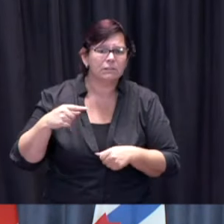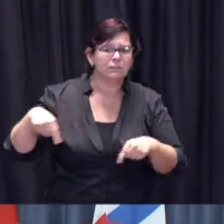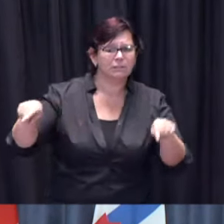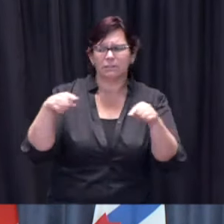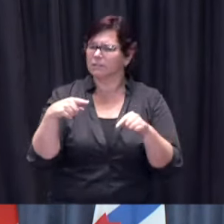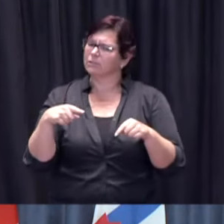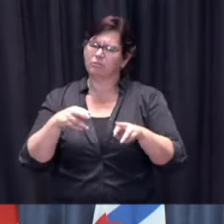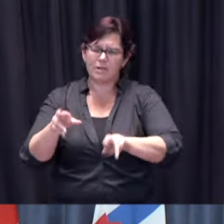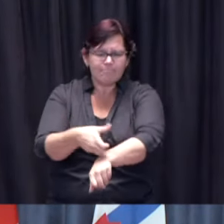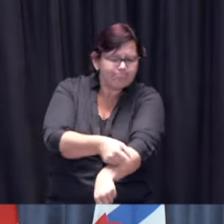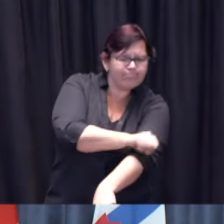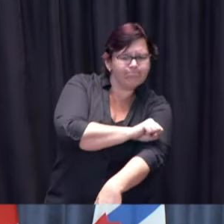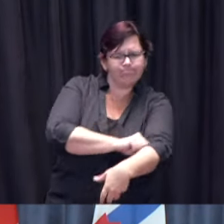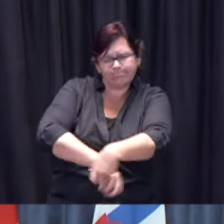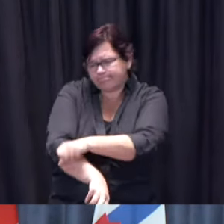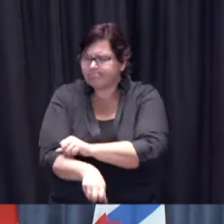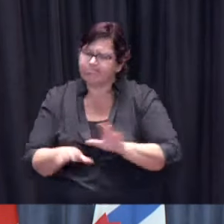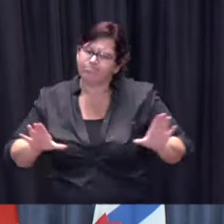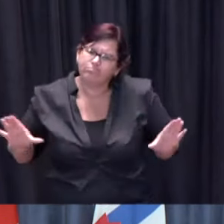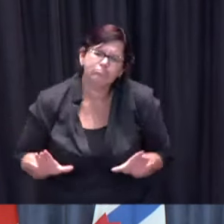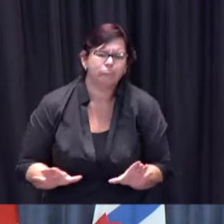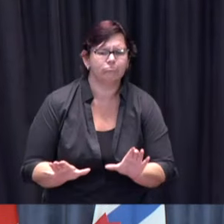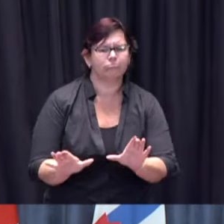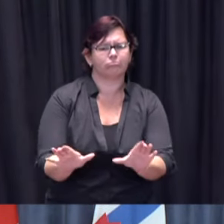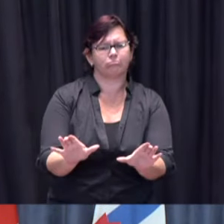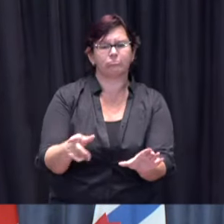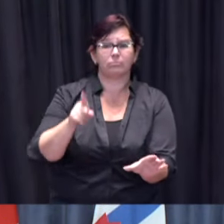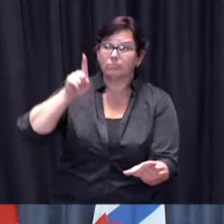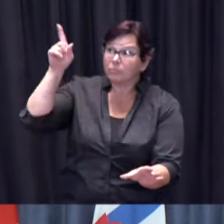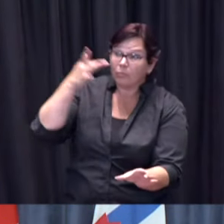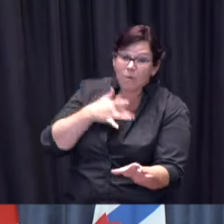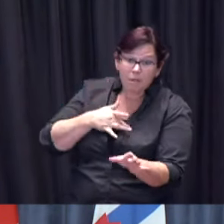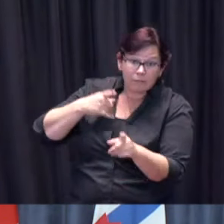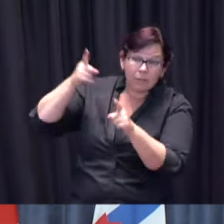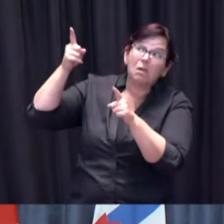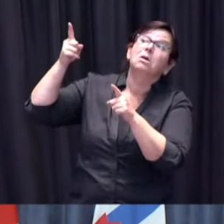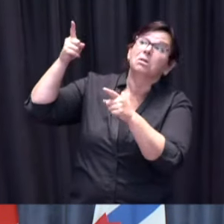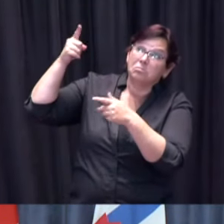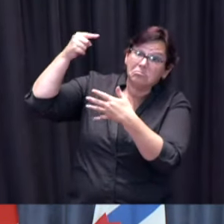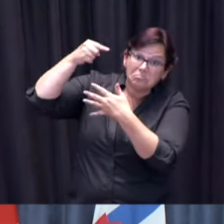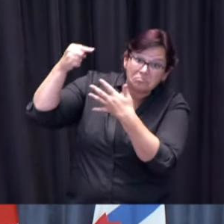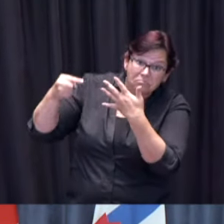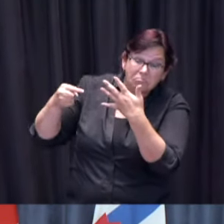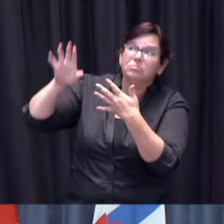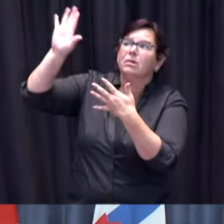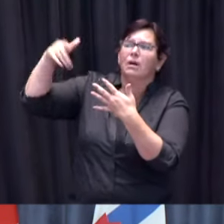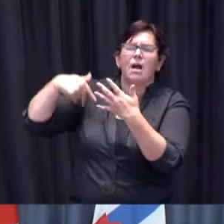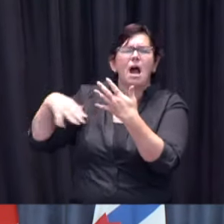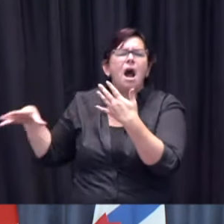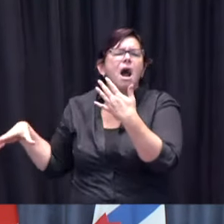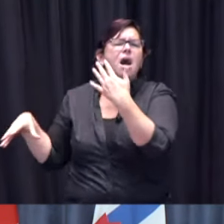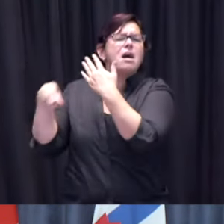complementary to any further action the province takes and I suspect we'll have some indication of that quite shortly.